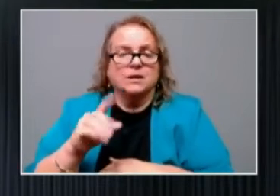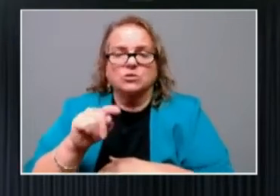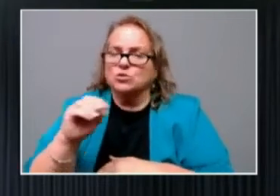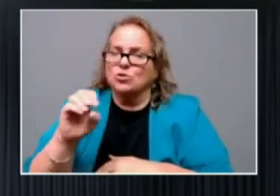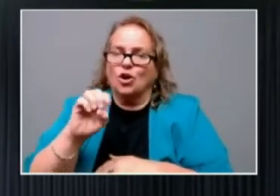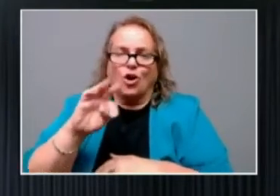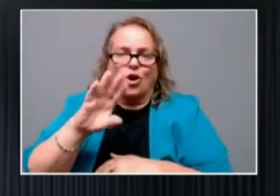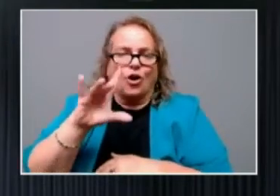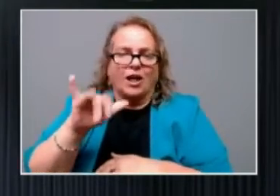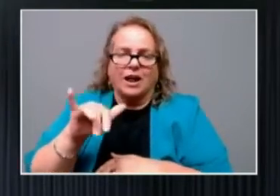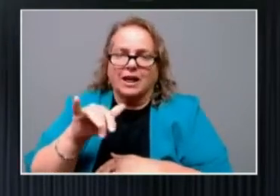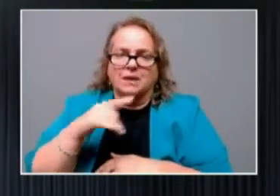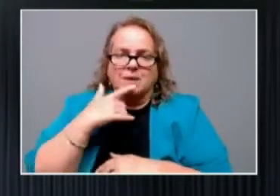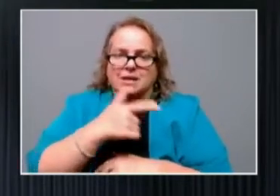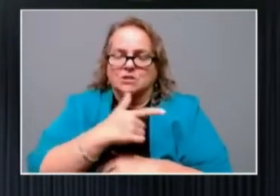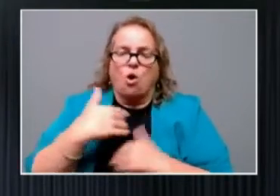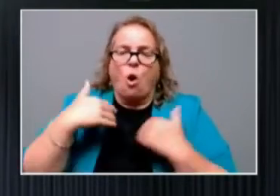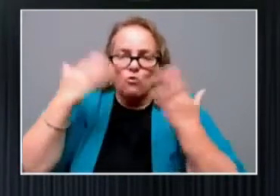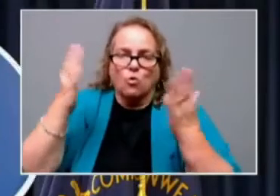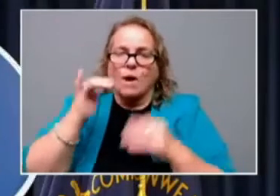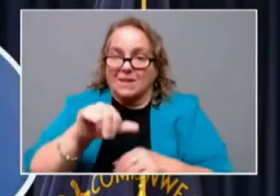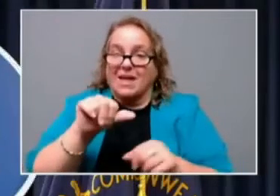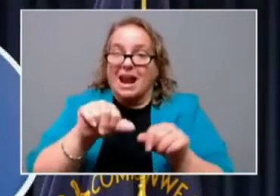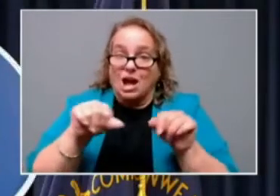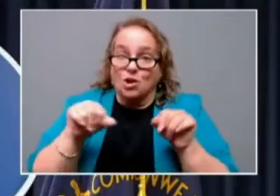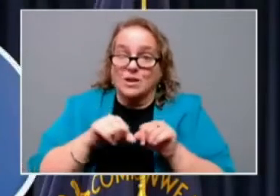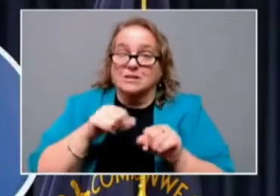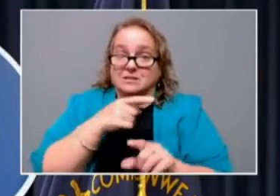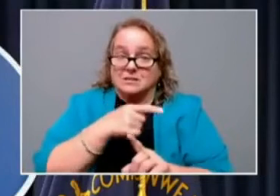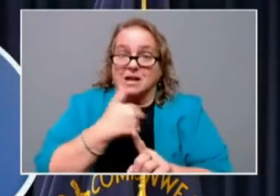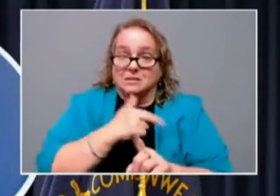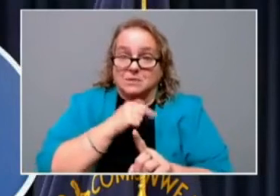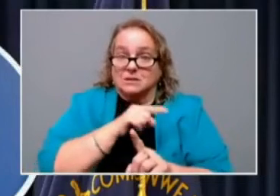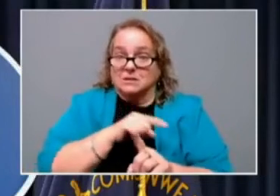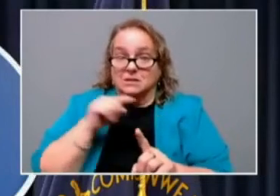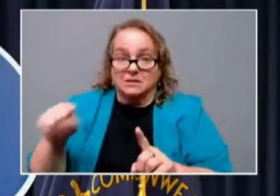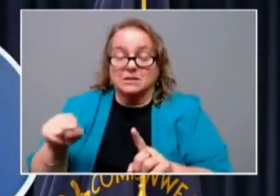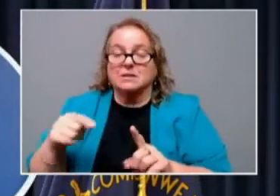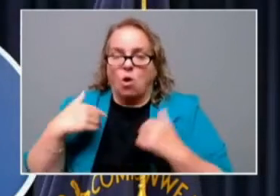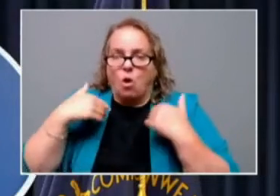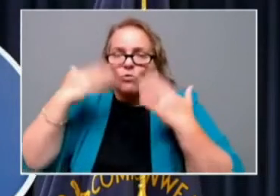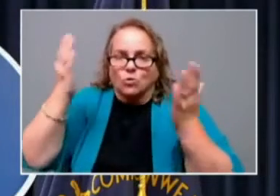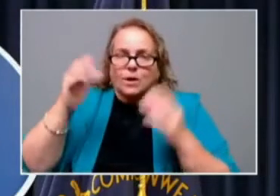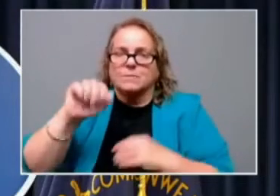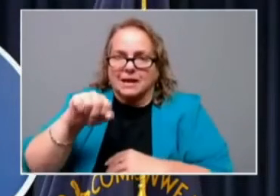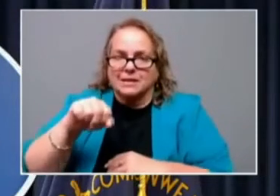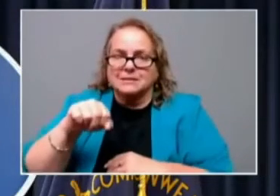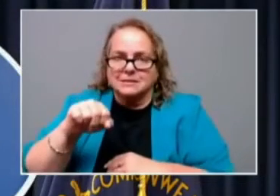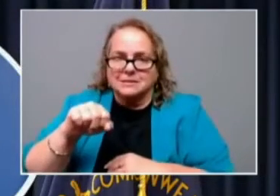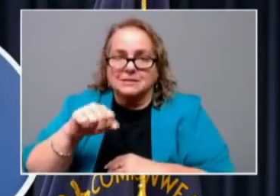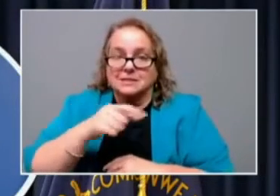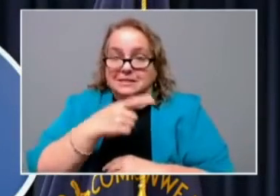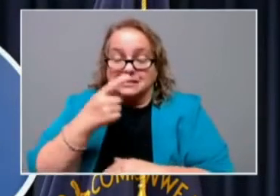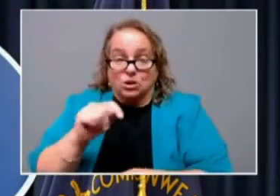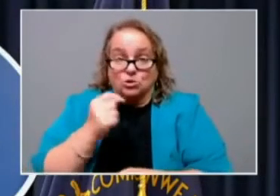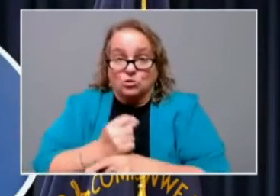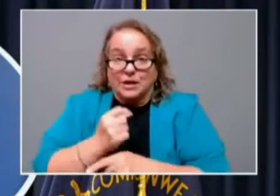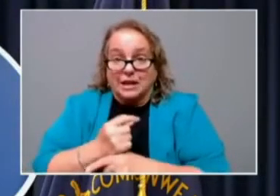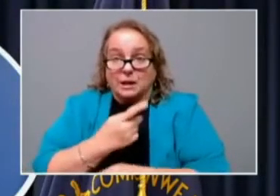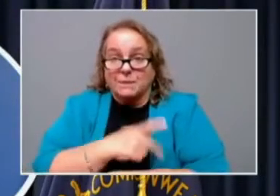overwhelmed and whether that's the tests that have come in recently, whether they're still treating patients that previously tested positive,